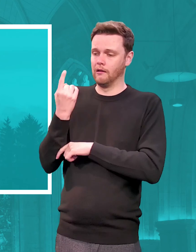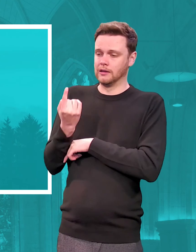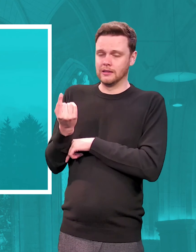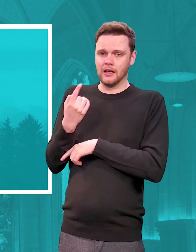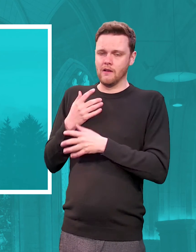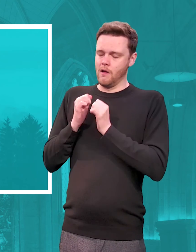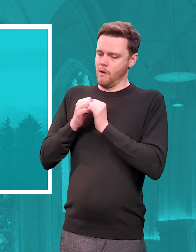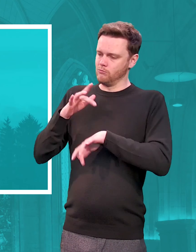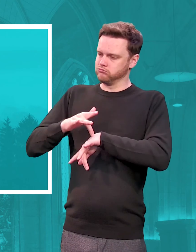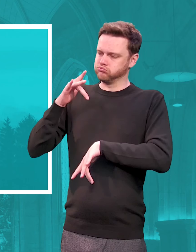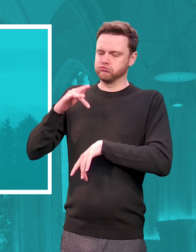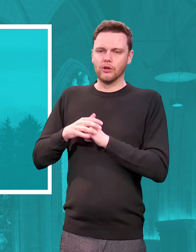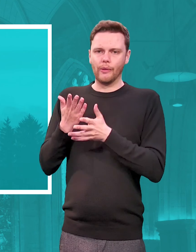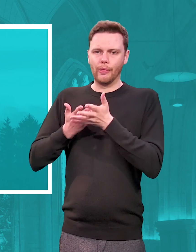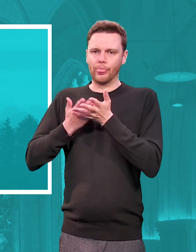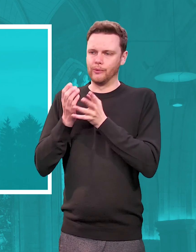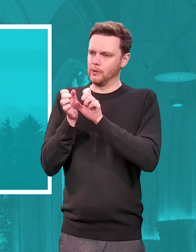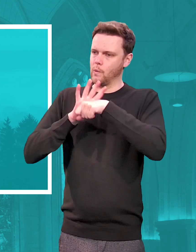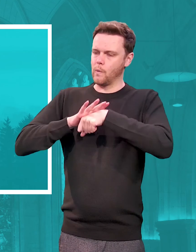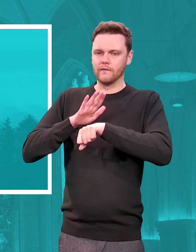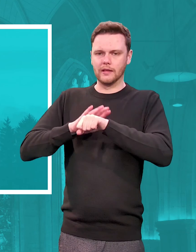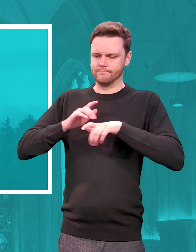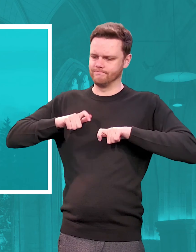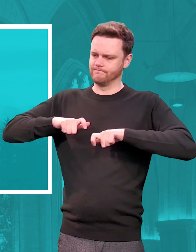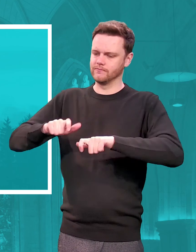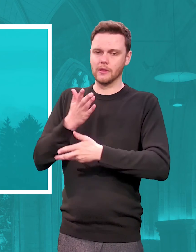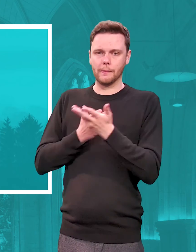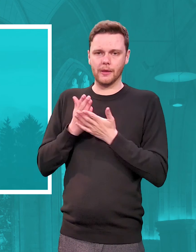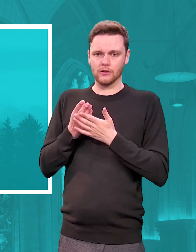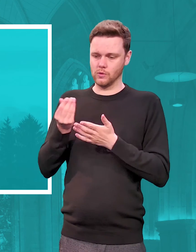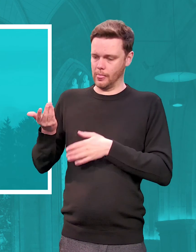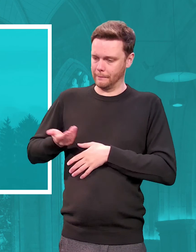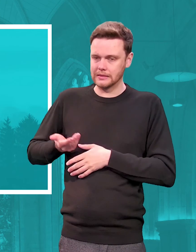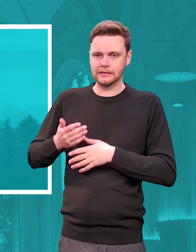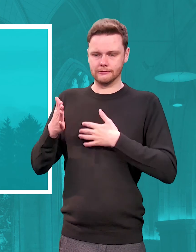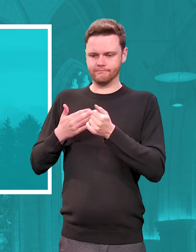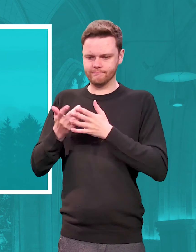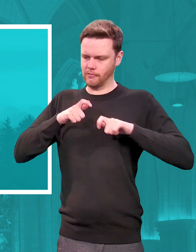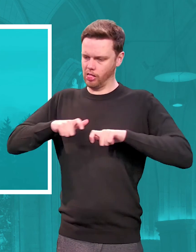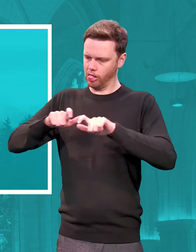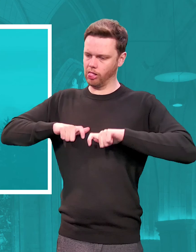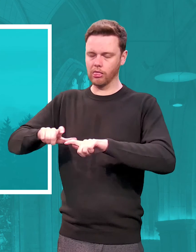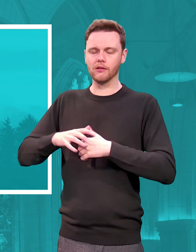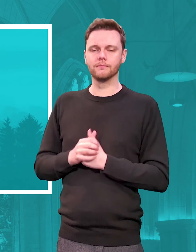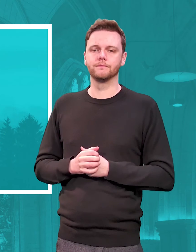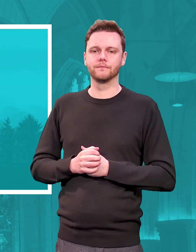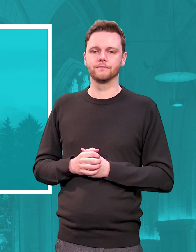not least in this time of COVID in keeping the Trust's business affairs functioning efficiently. The deliverance calls for the reappointment